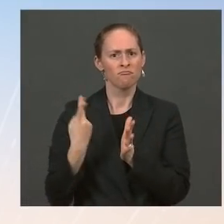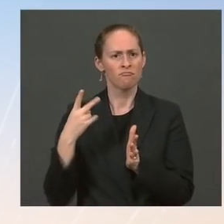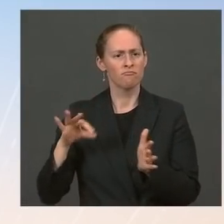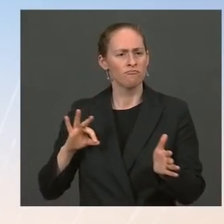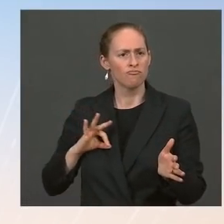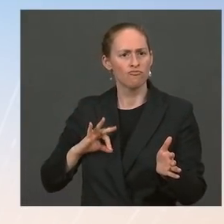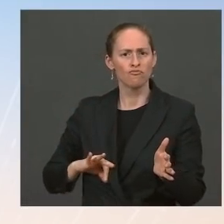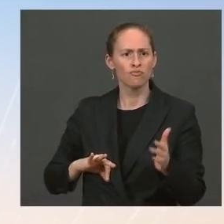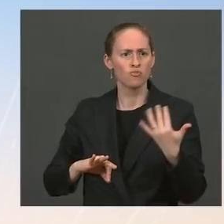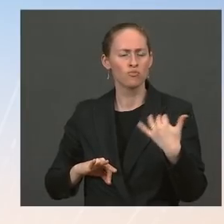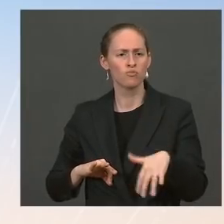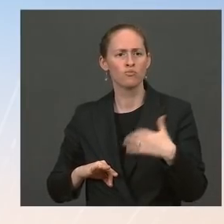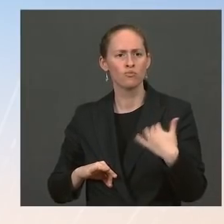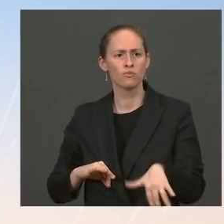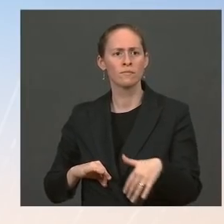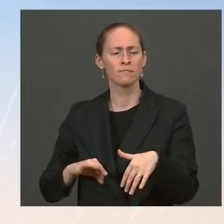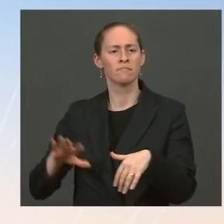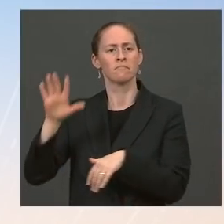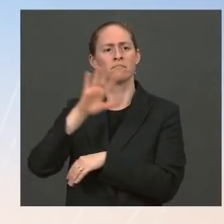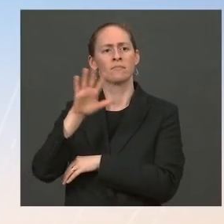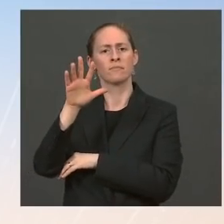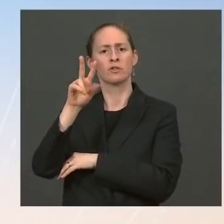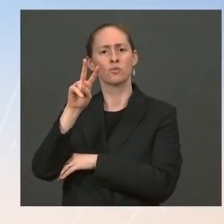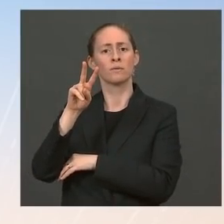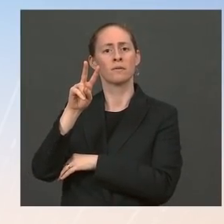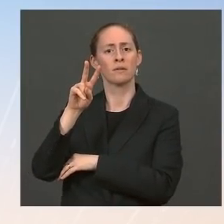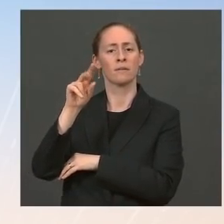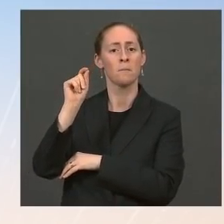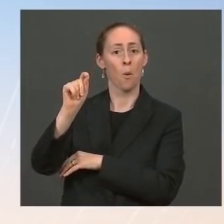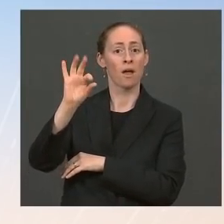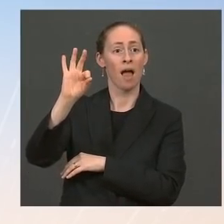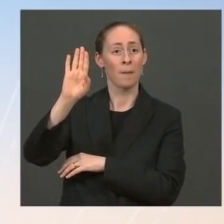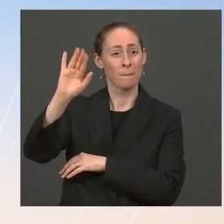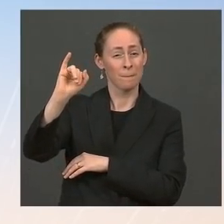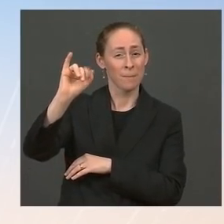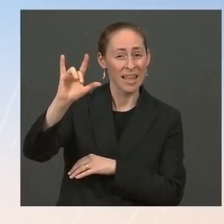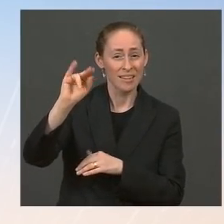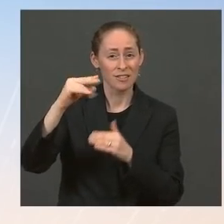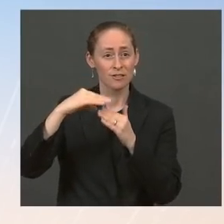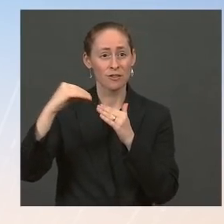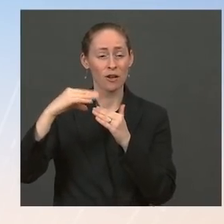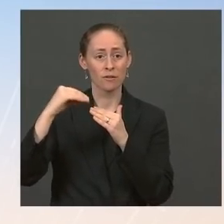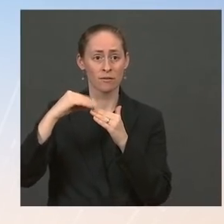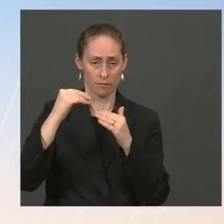In 2019, the two companies only earned $17.2 billion in combined net income.